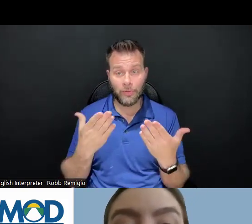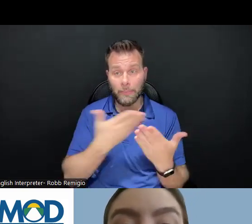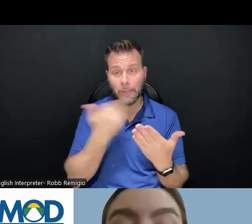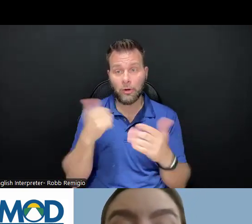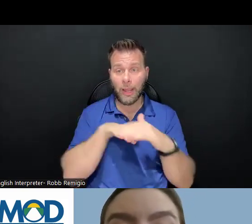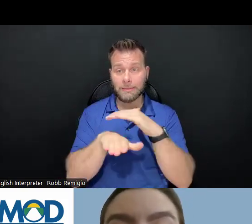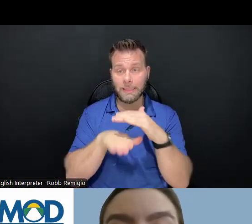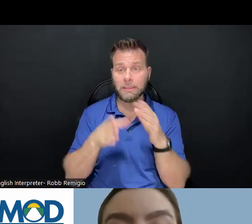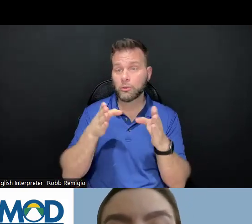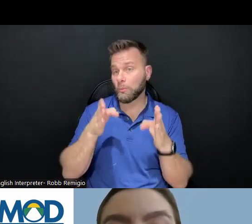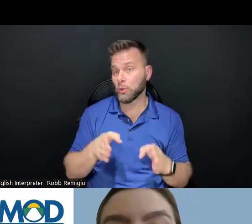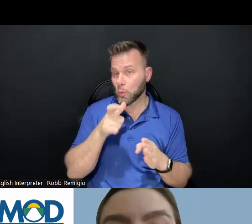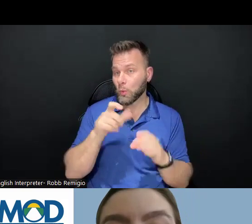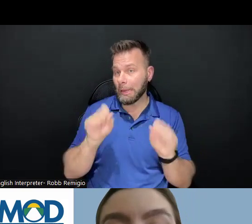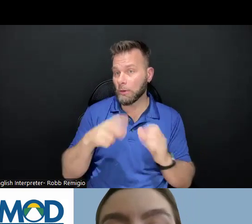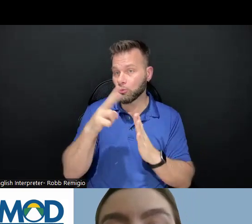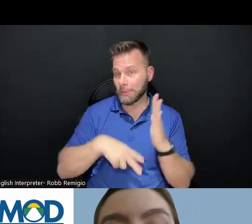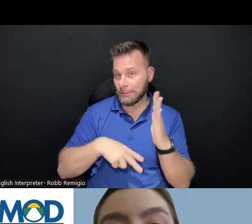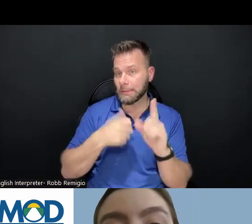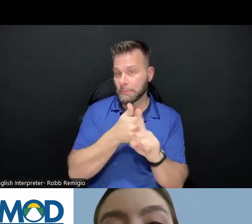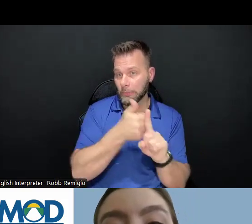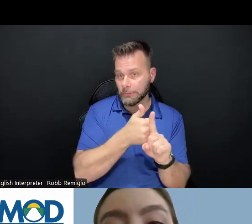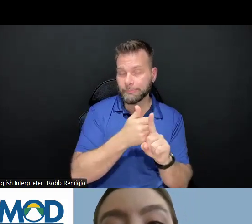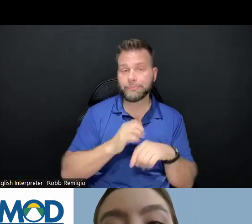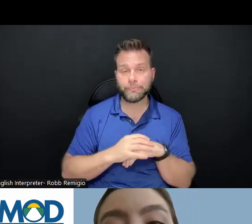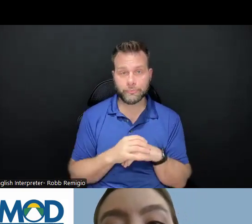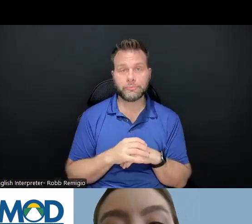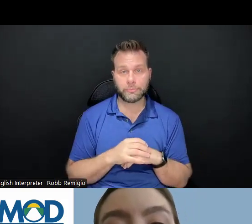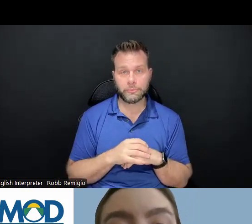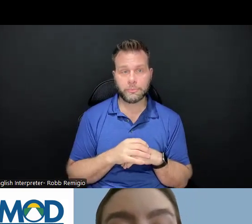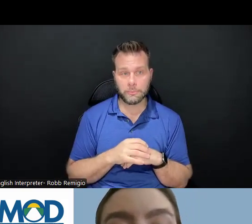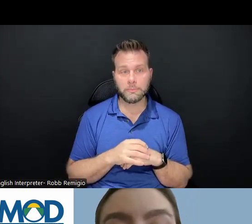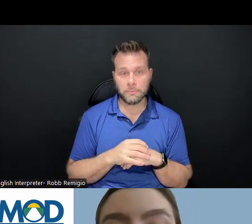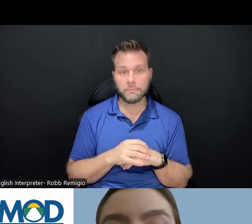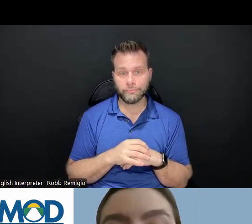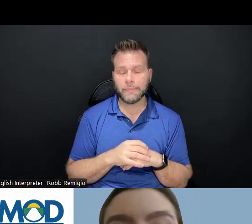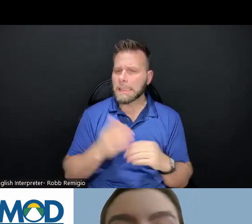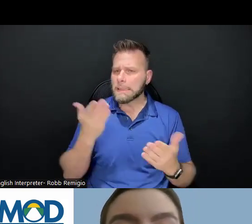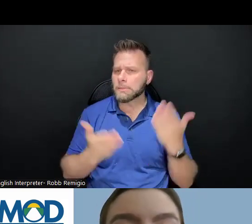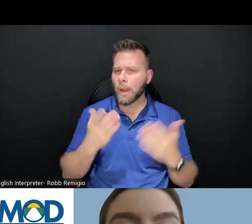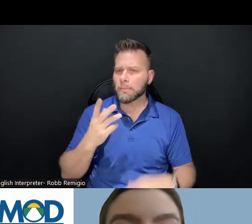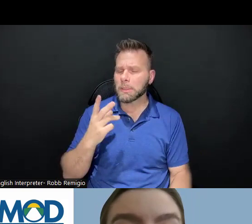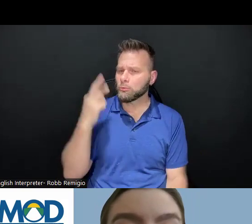the same access as somebody who is able to look through all the pages online, but it is probably